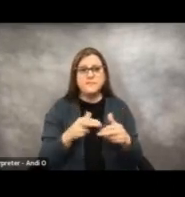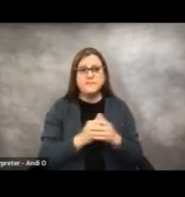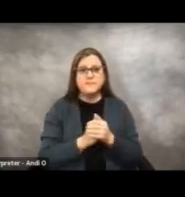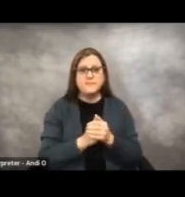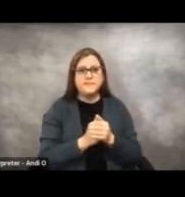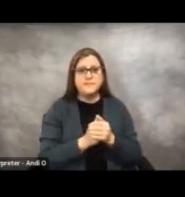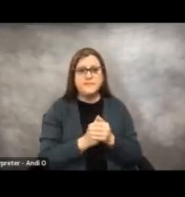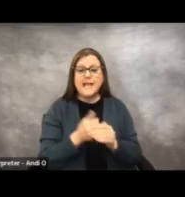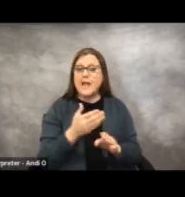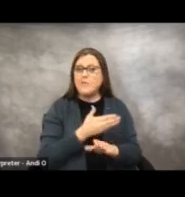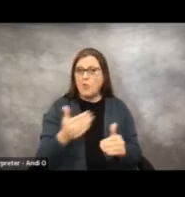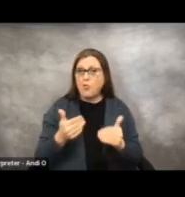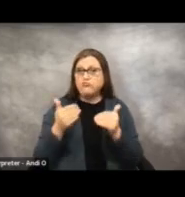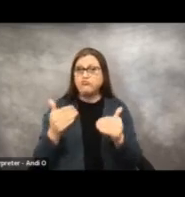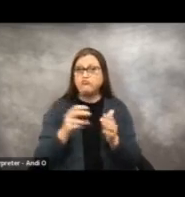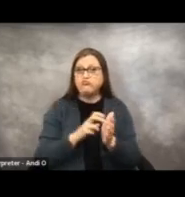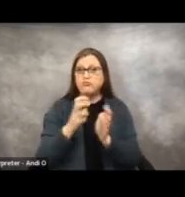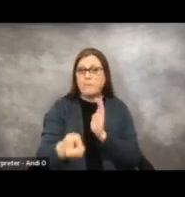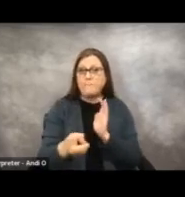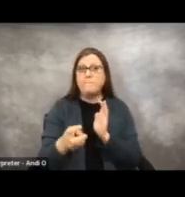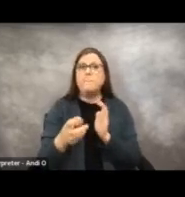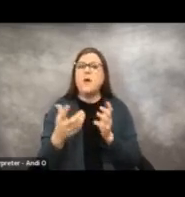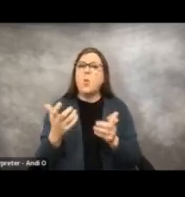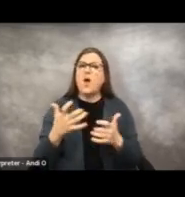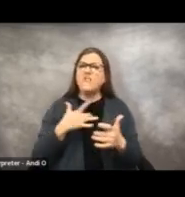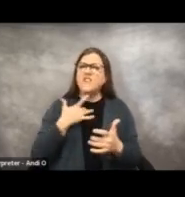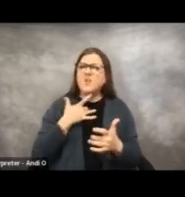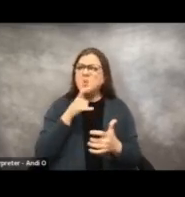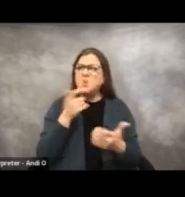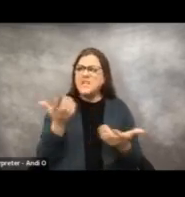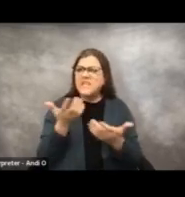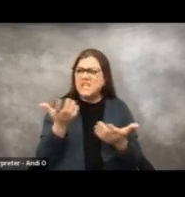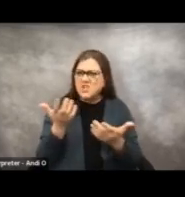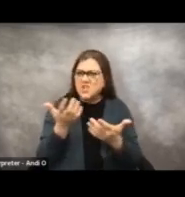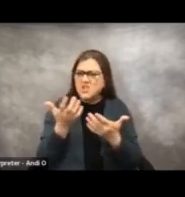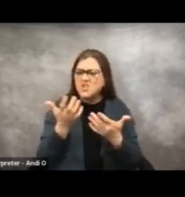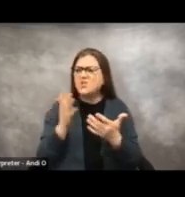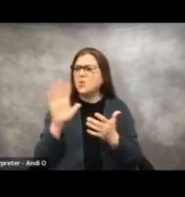Before we start this webinar, we want to have a sense of who's here. In what roles do you self